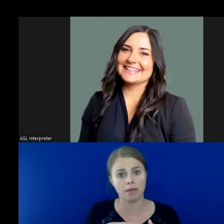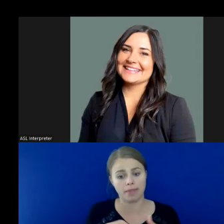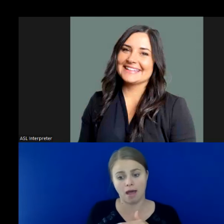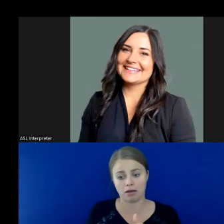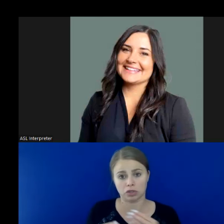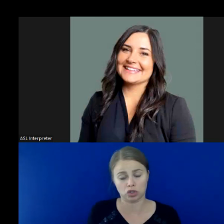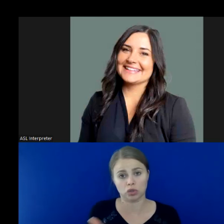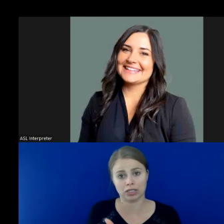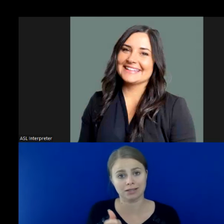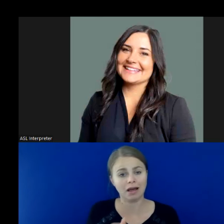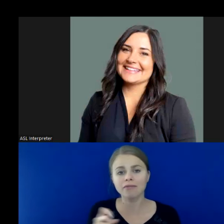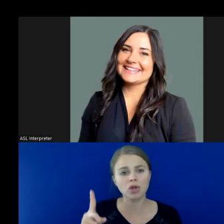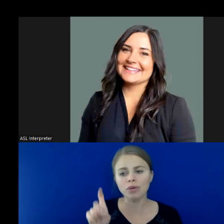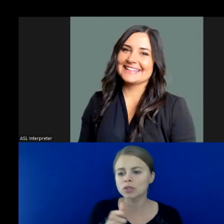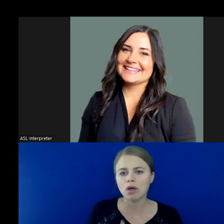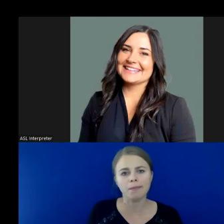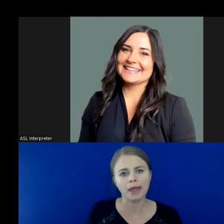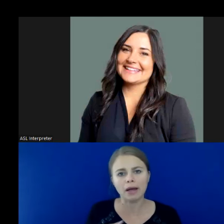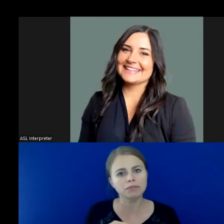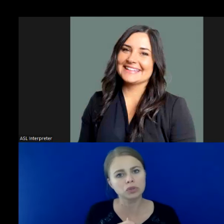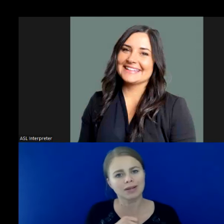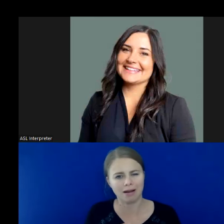else to help them gain access, if that makes sense.